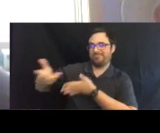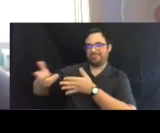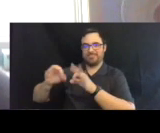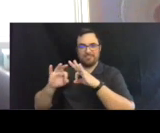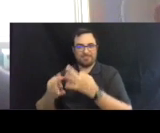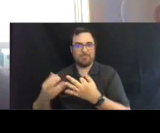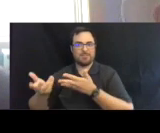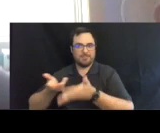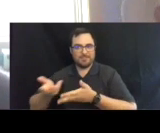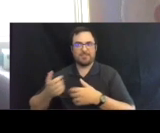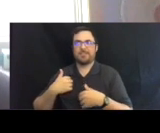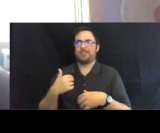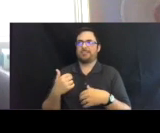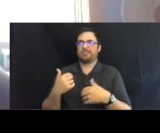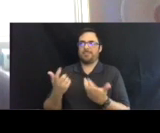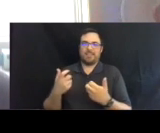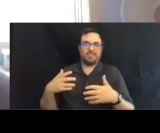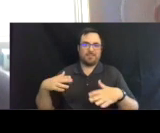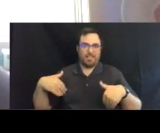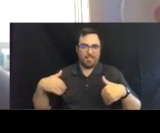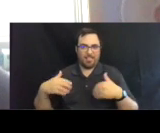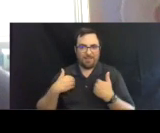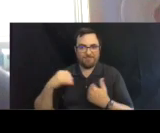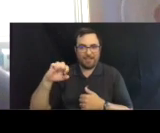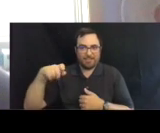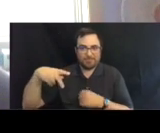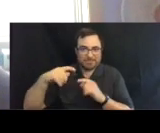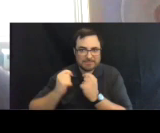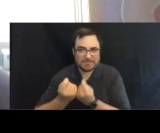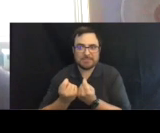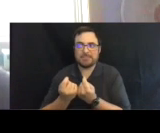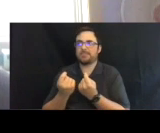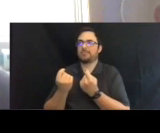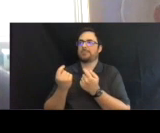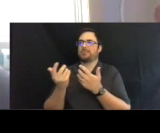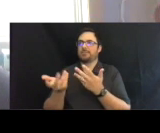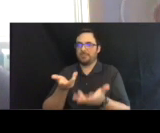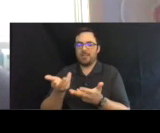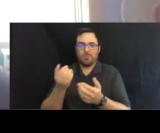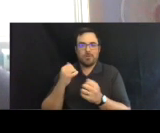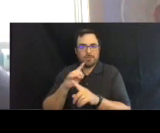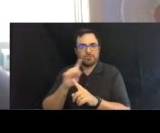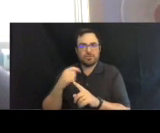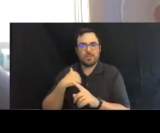if they didn't already have an IEP team involved and so I'd make sure that the parents knew how to carry over the activities